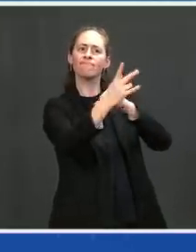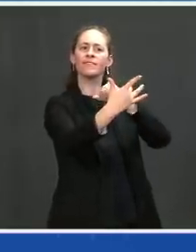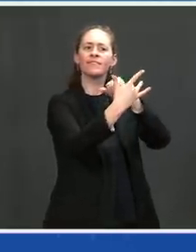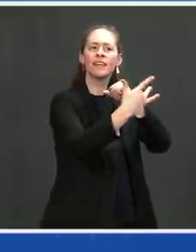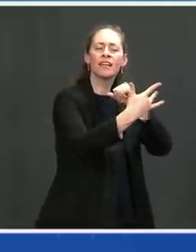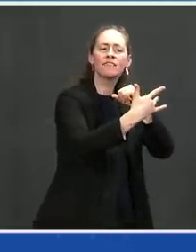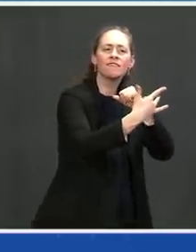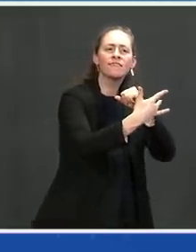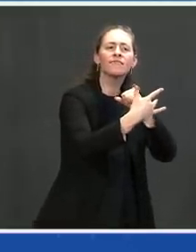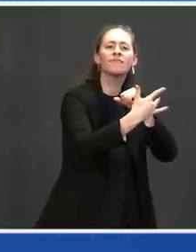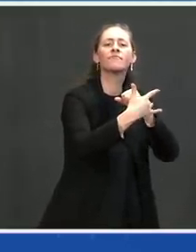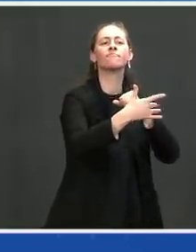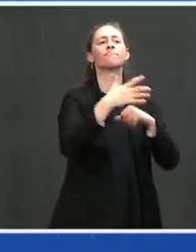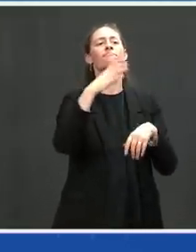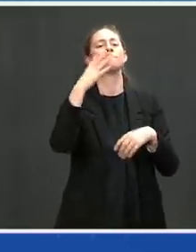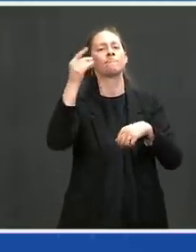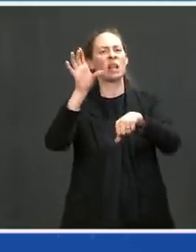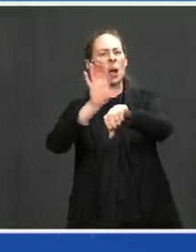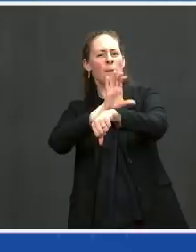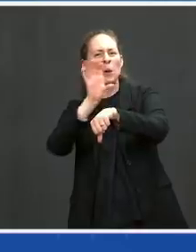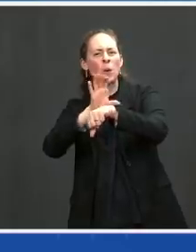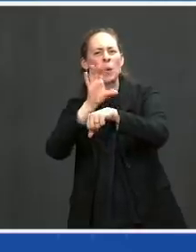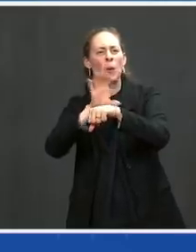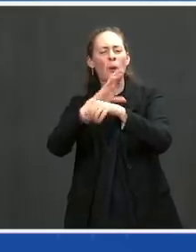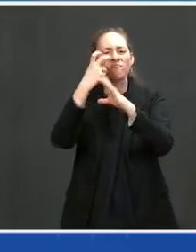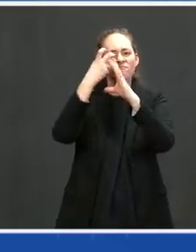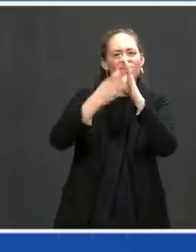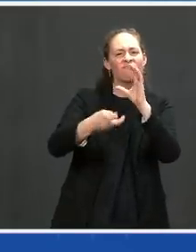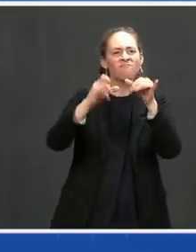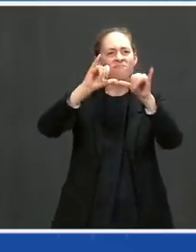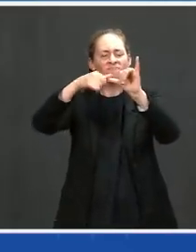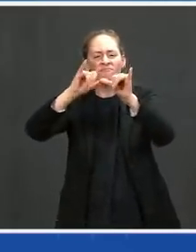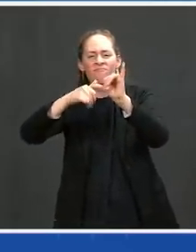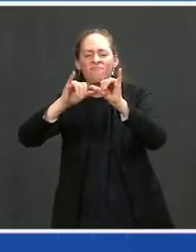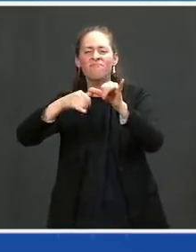including in medical fields. And so what I'm going to do